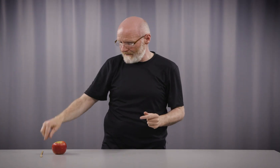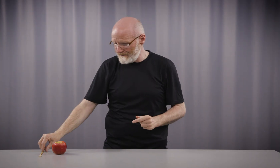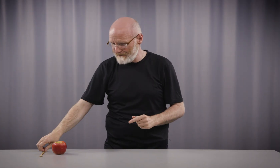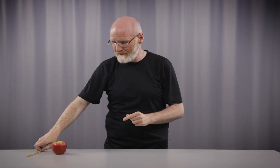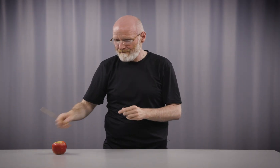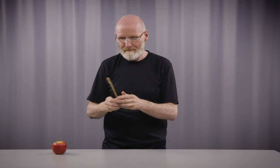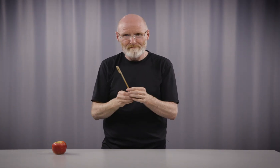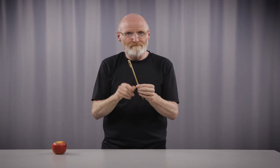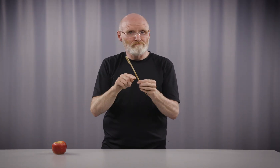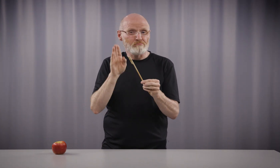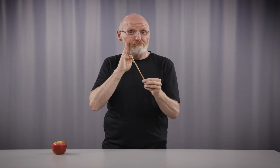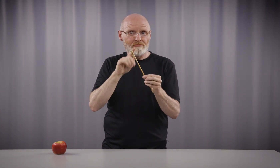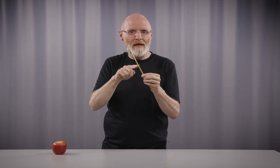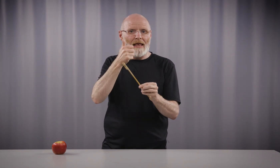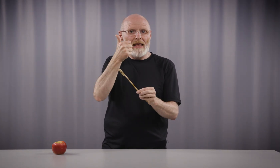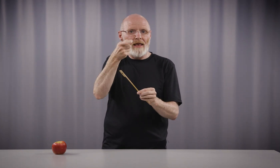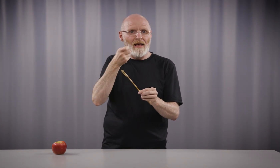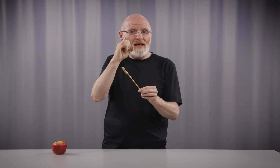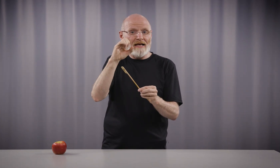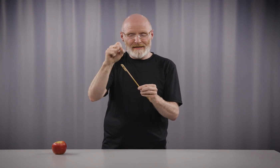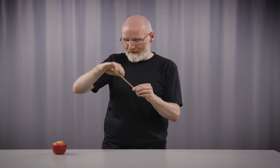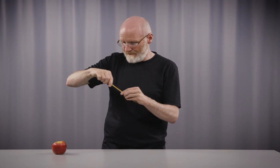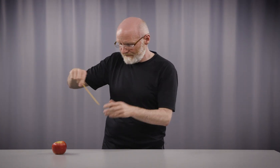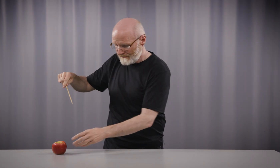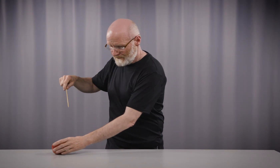So pretend that this stick is an axis.